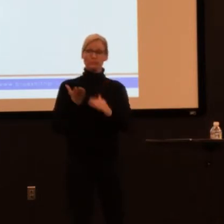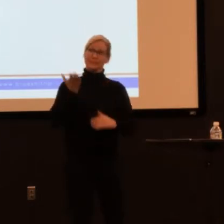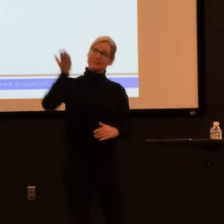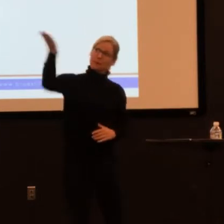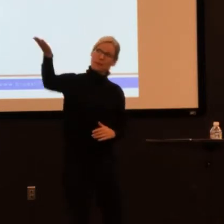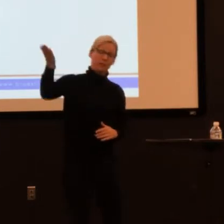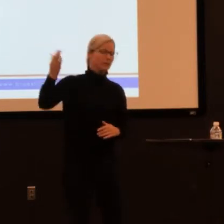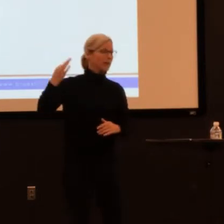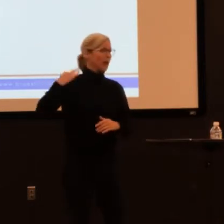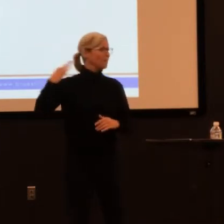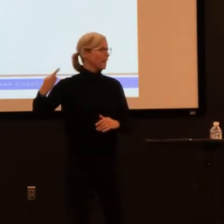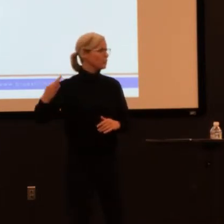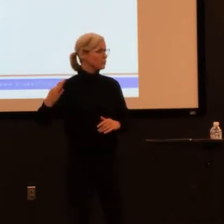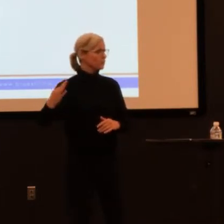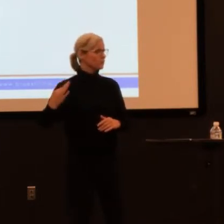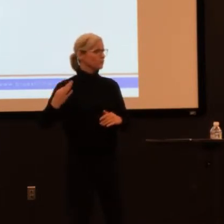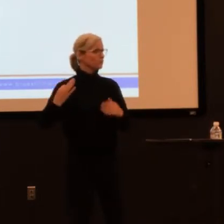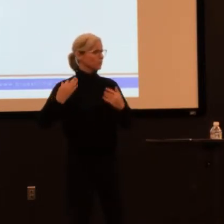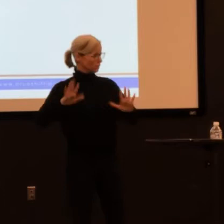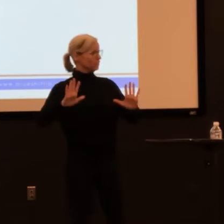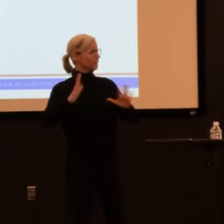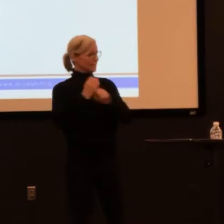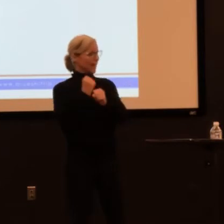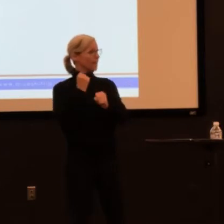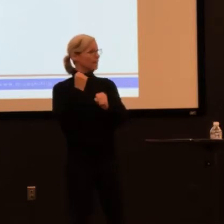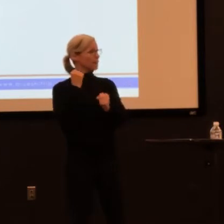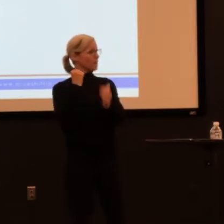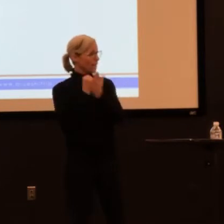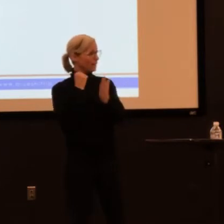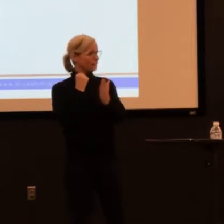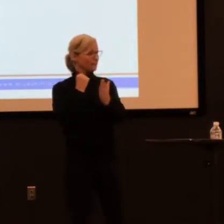Just by writing a paper, you obtain copyright protection.